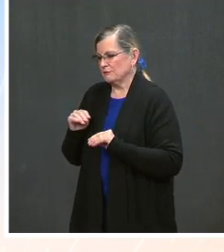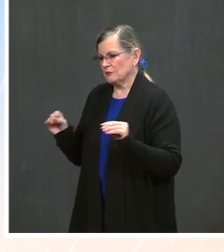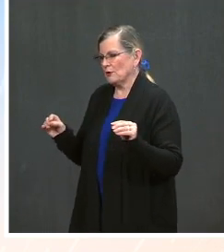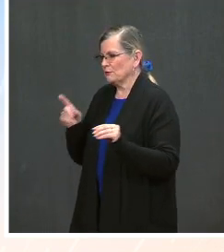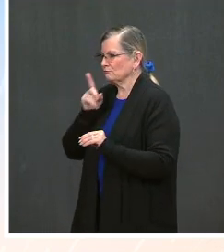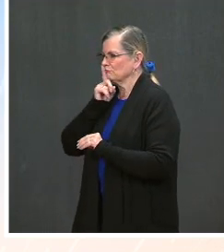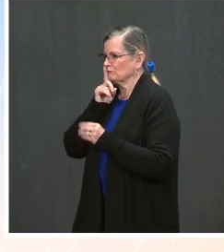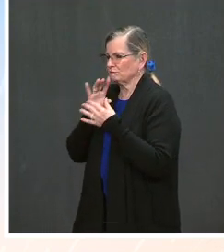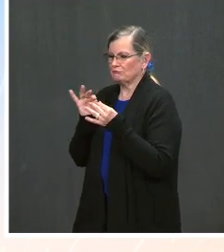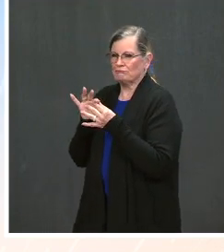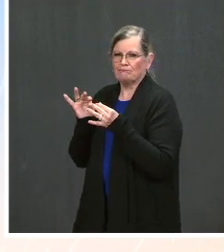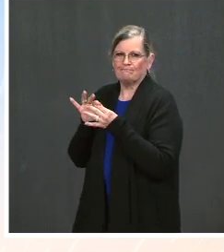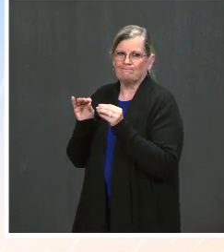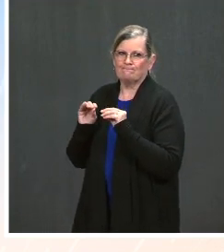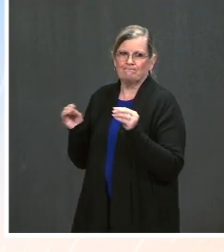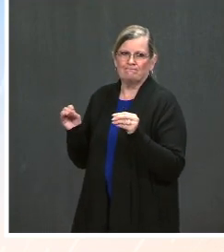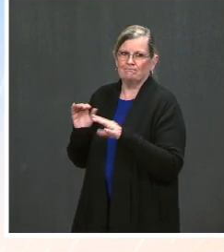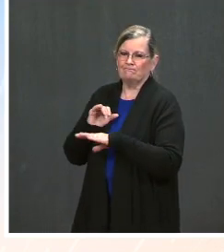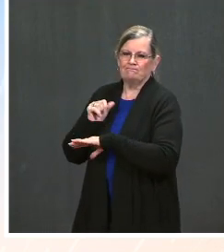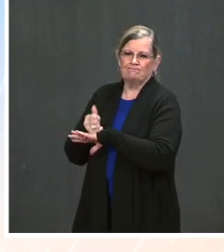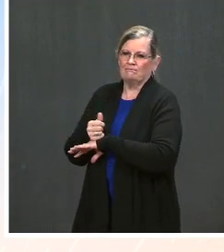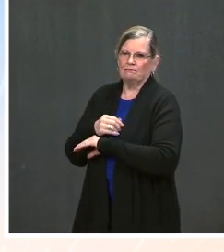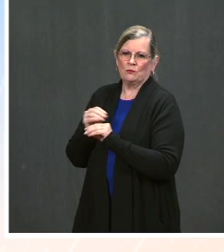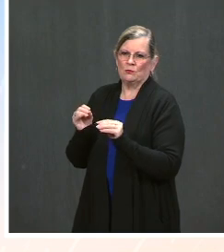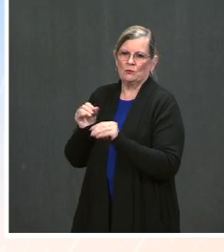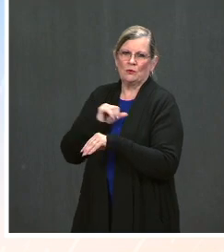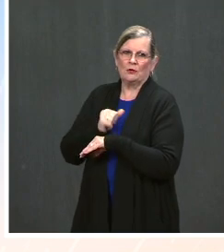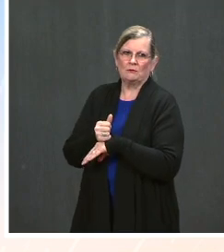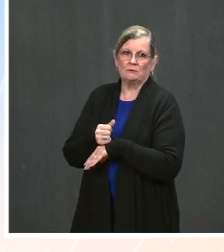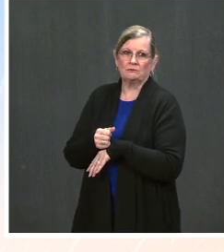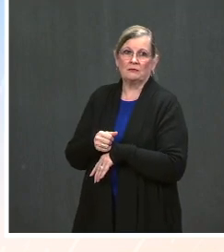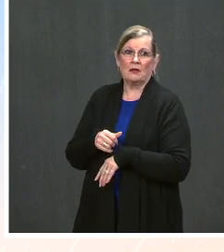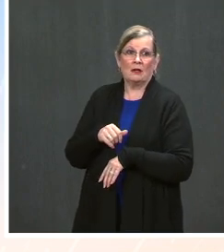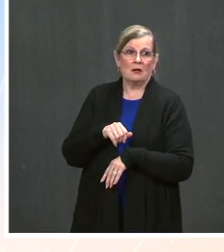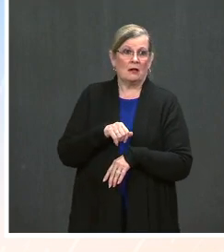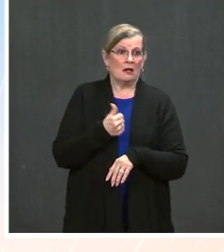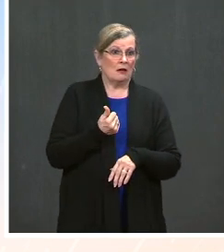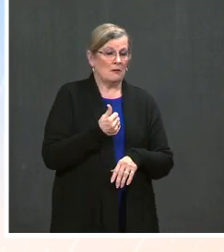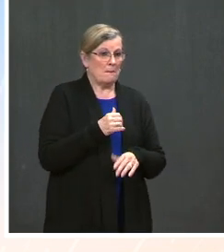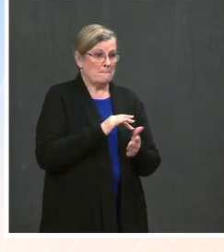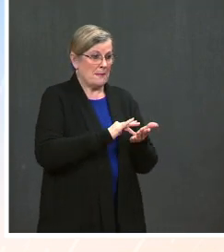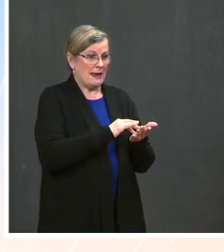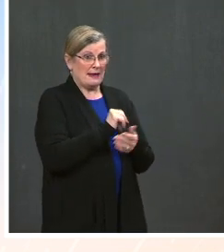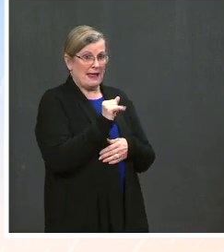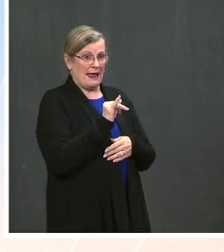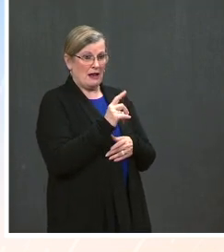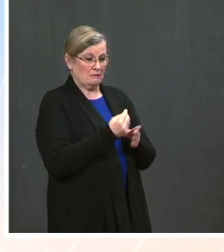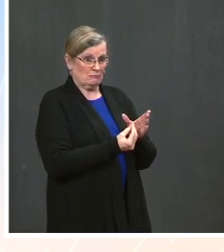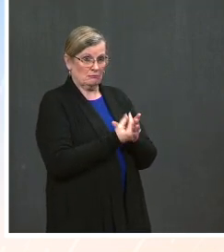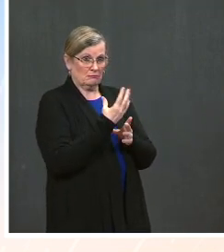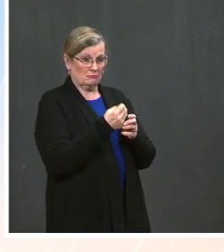in the Rescue Plan for Medicaid expansion, specifically whether the administration is reaching out to the dozen states that have not expanded,